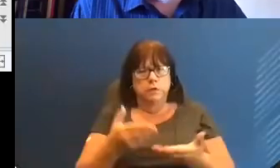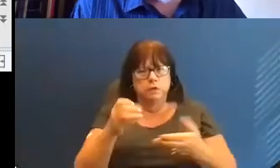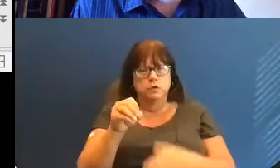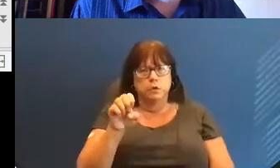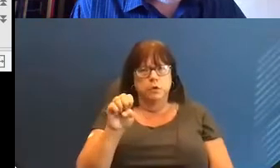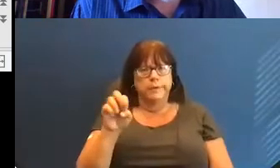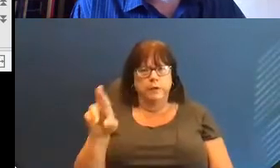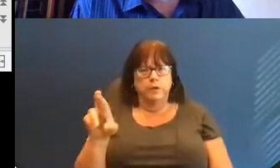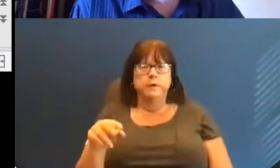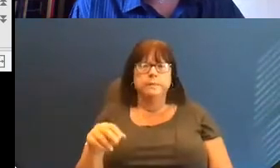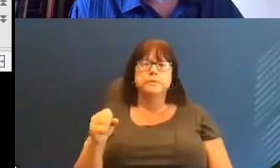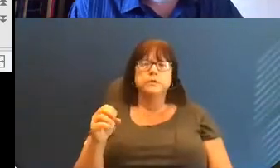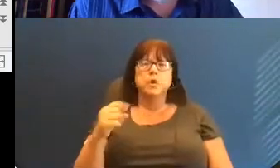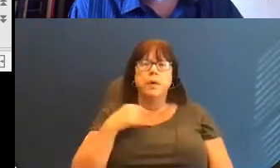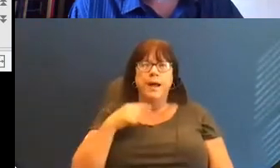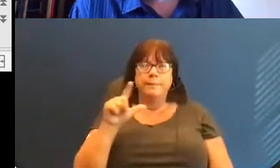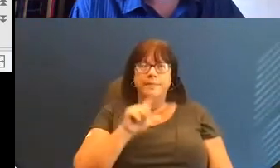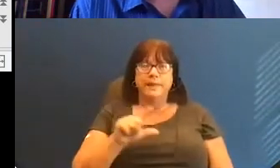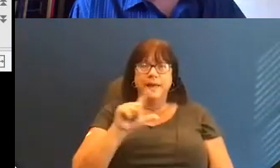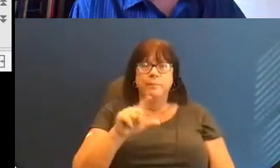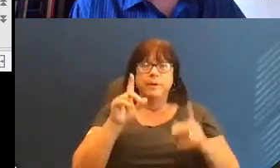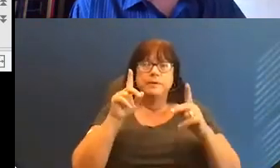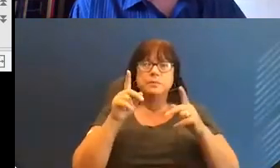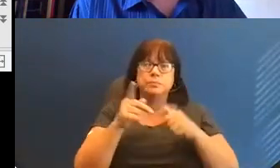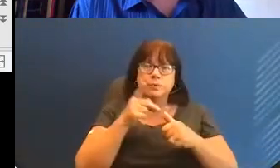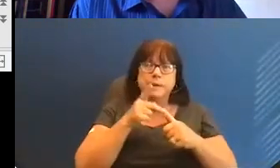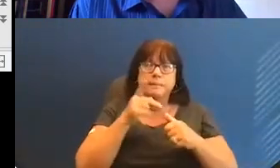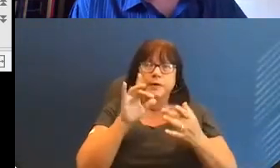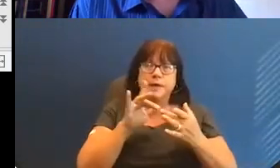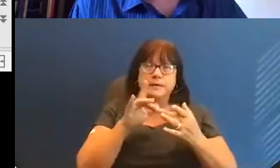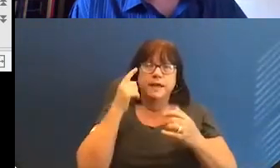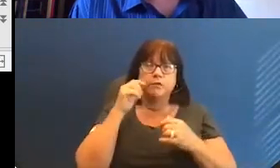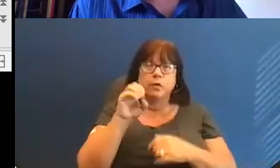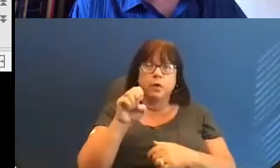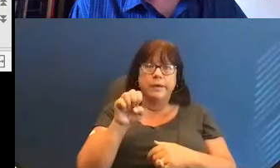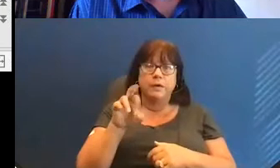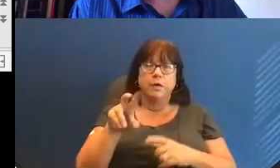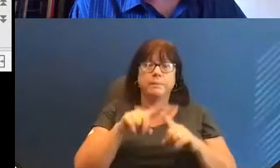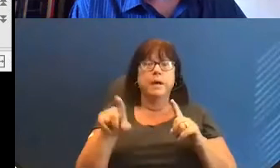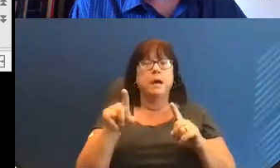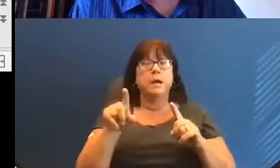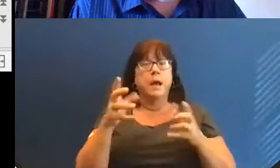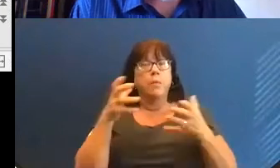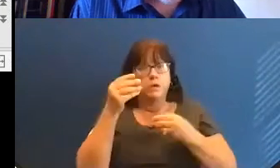so I'm the library's primary contact for OER but I want you to all know that your librarian can also